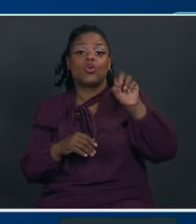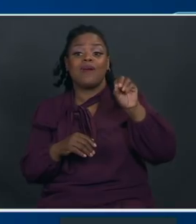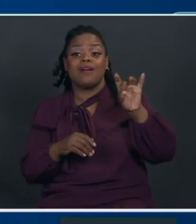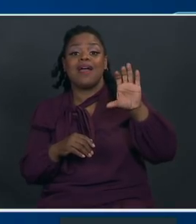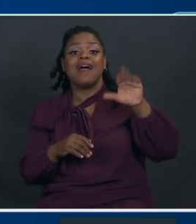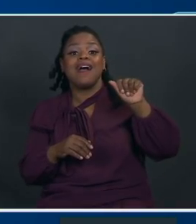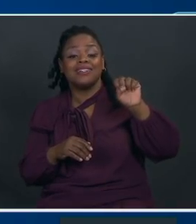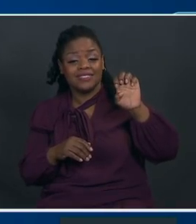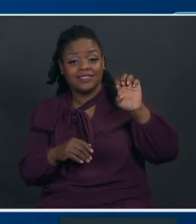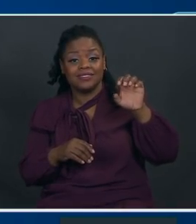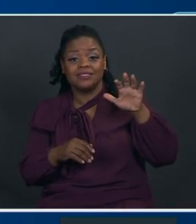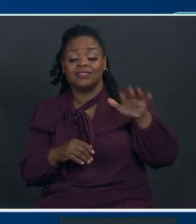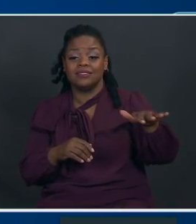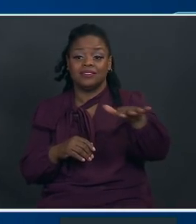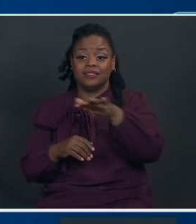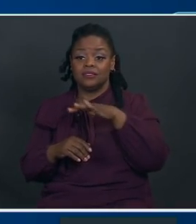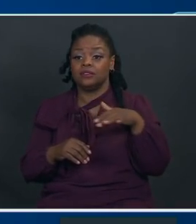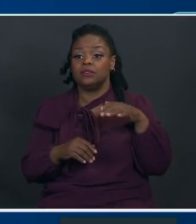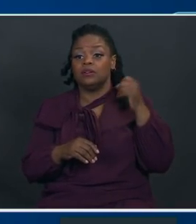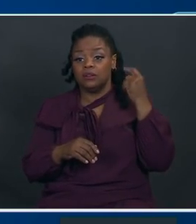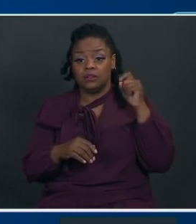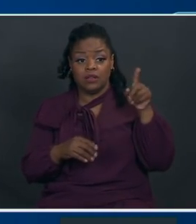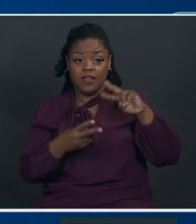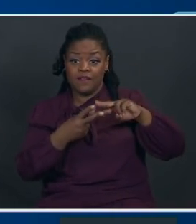that originated from the UK have been confirmed